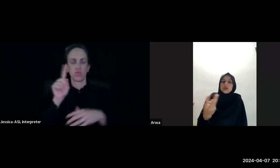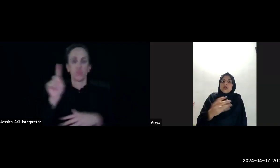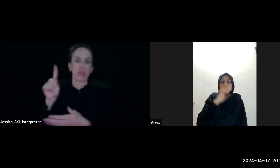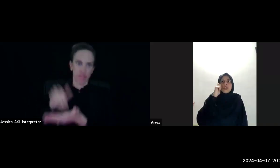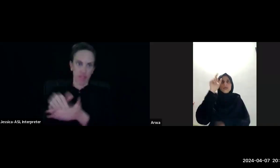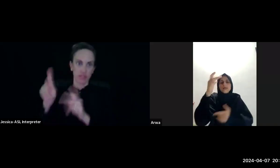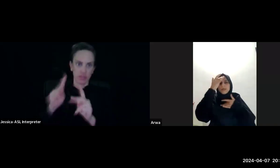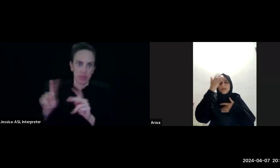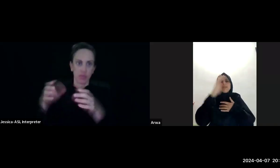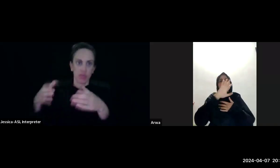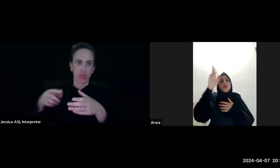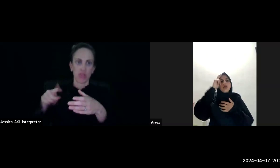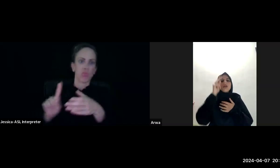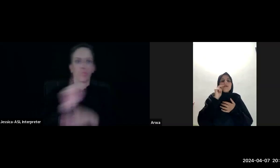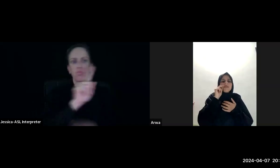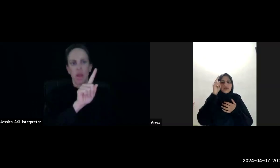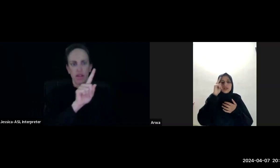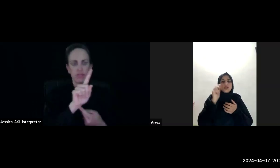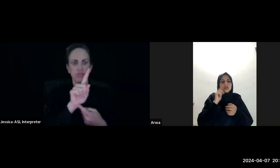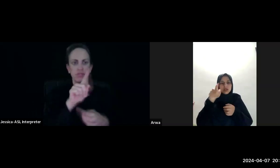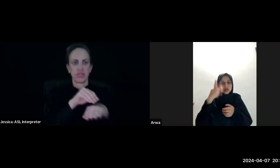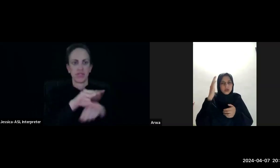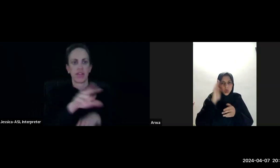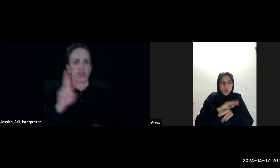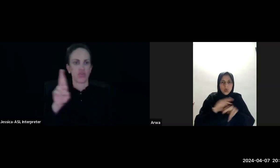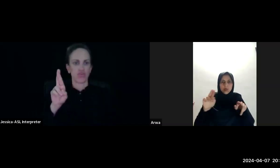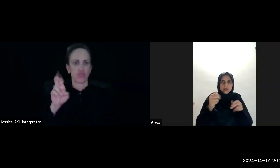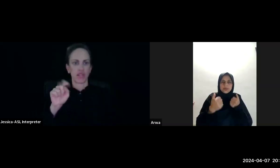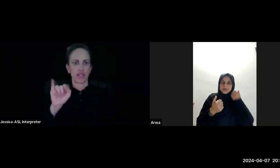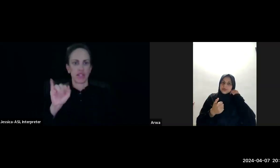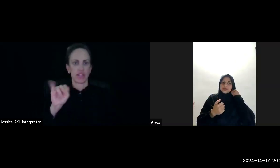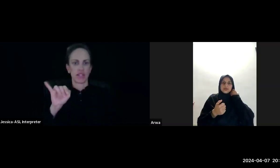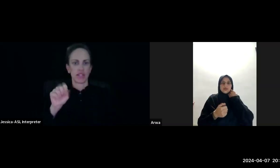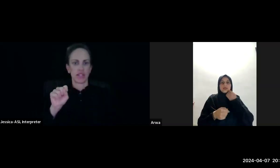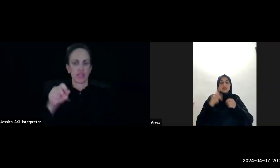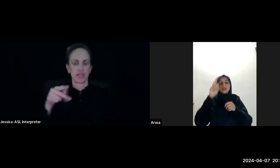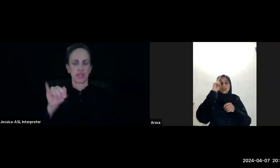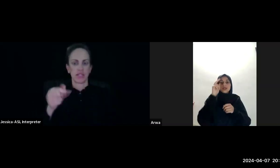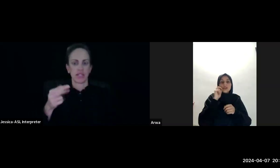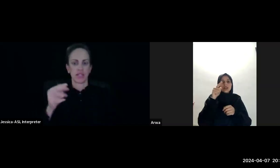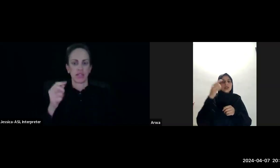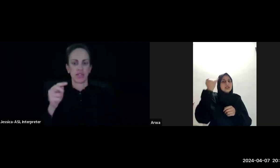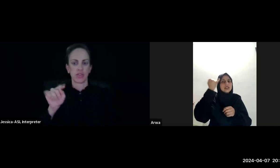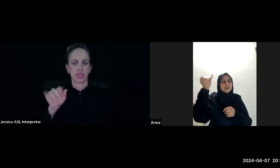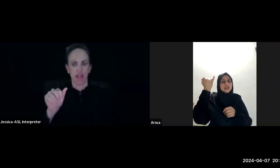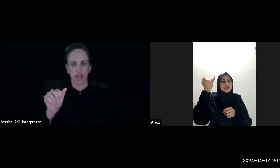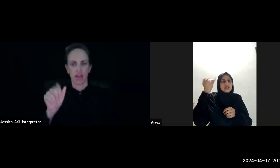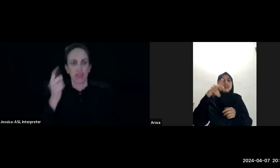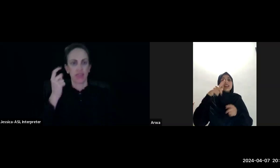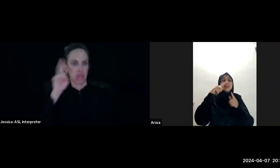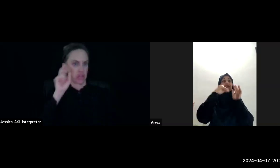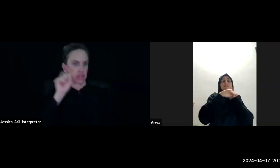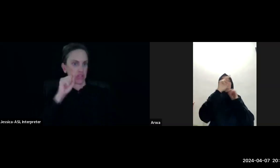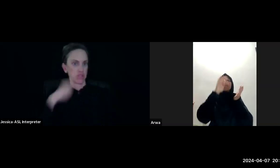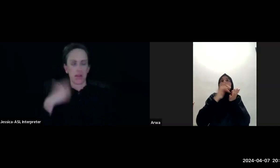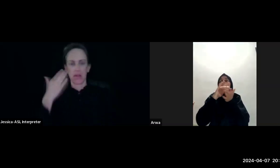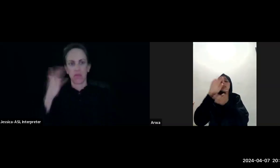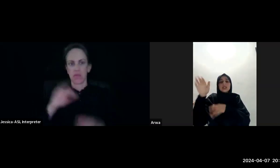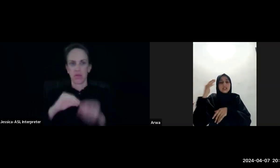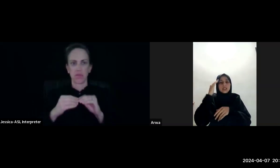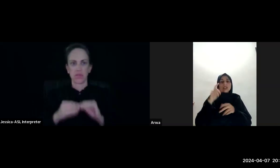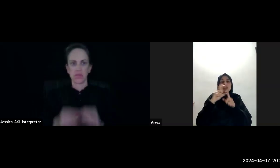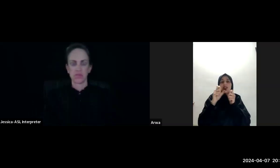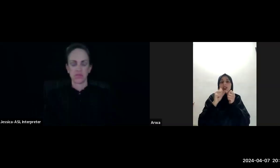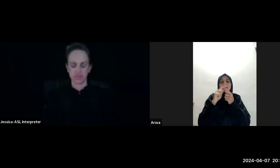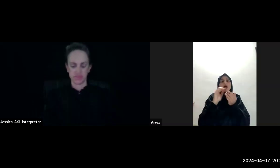globally. it's a conservative estimate. but Usher syndrome I don't think such kind of data is available for our